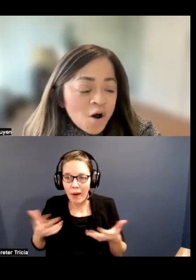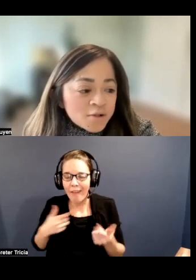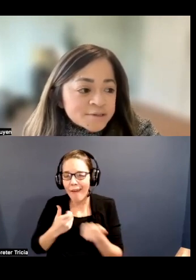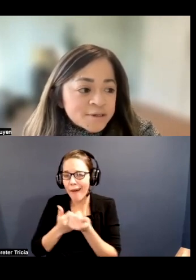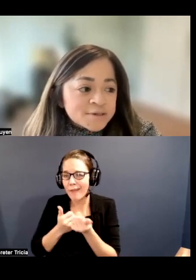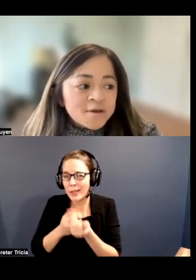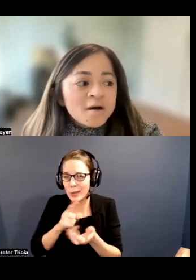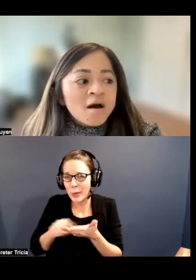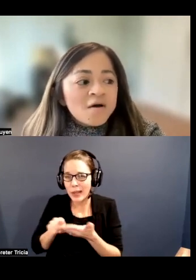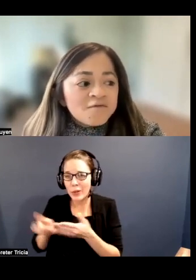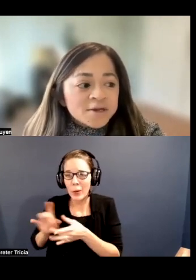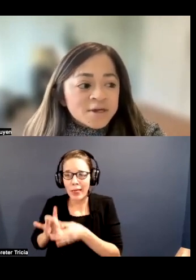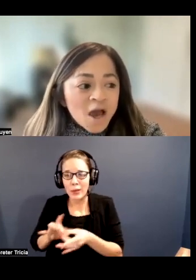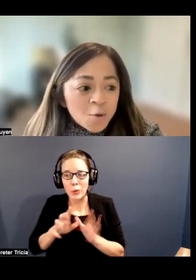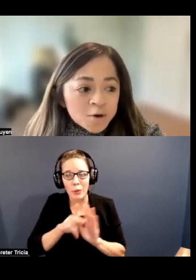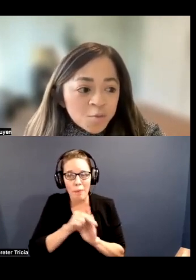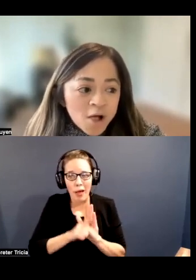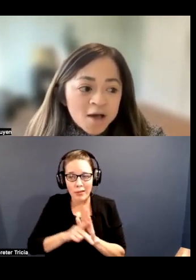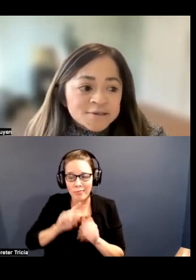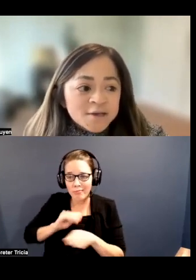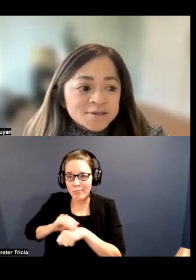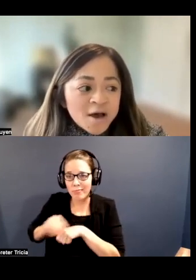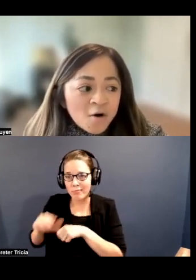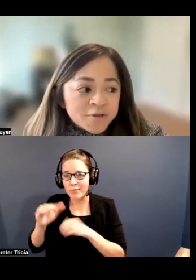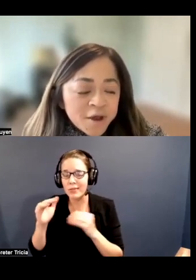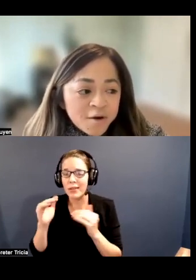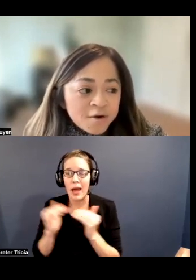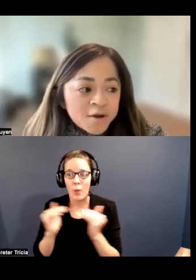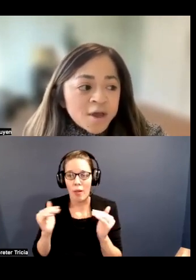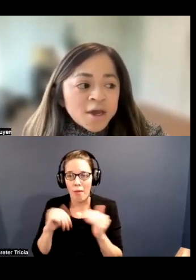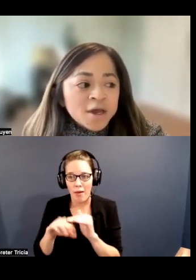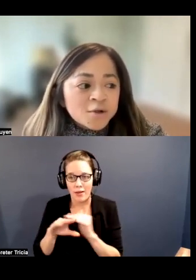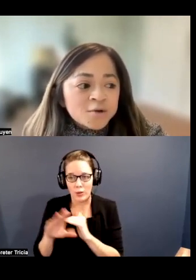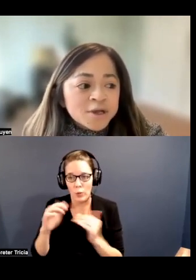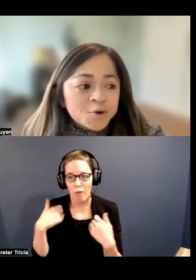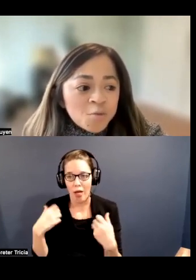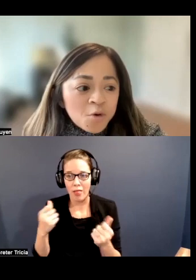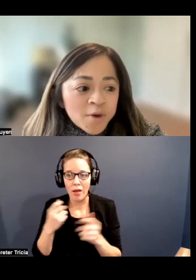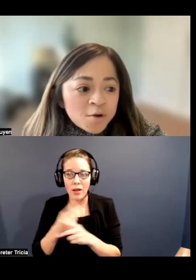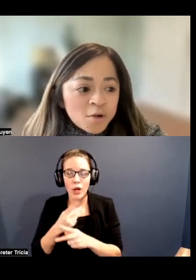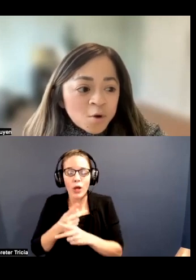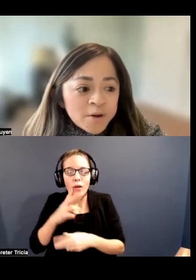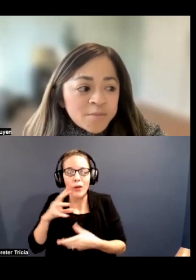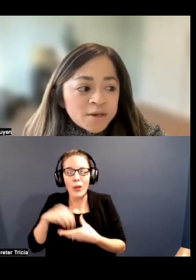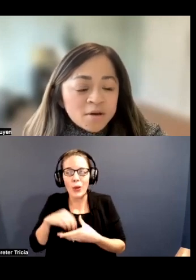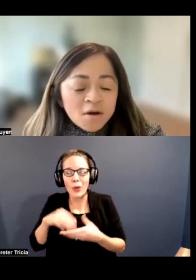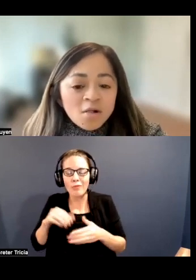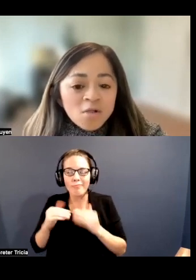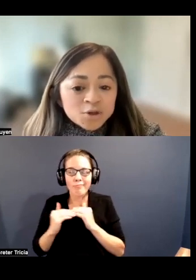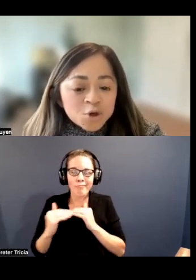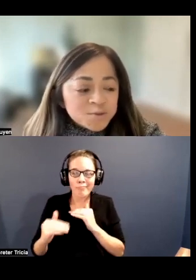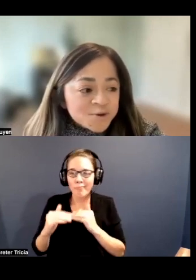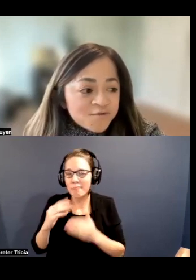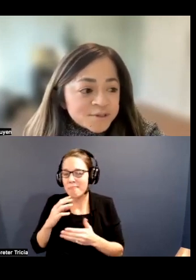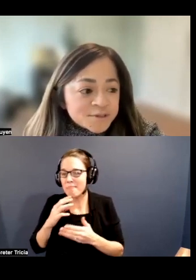policies affecting equitable access to health care, including durable medical equipment, long-term services,